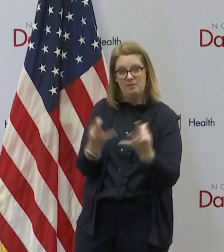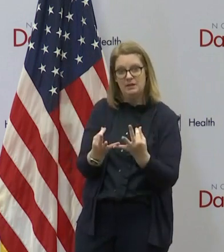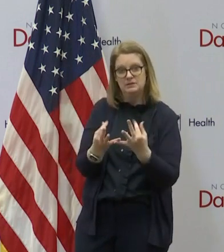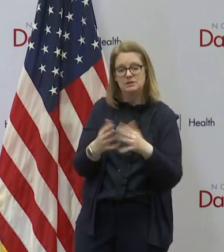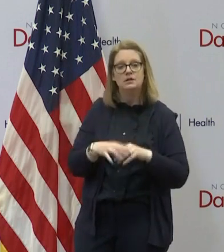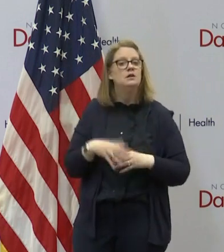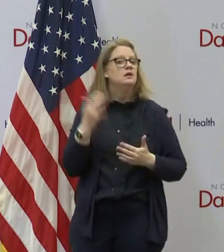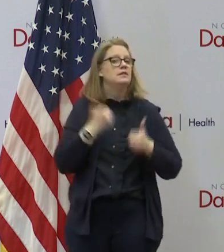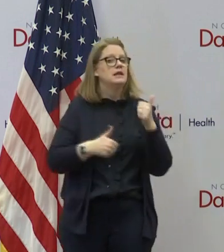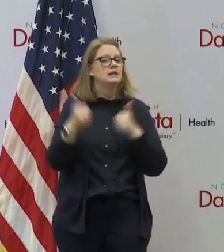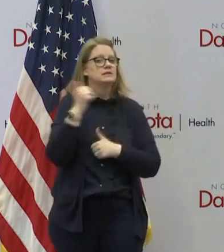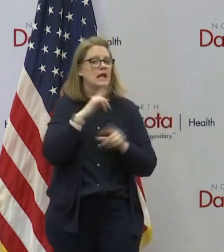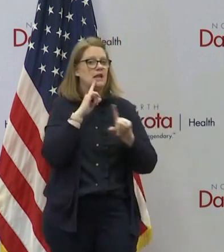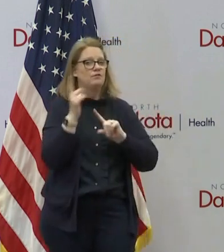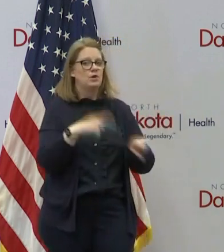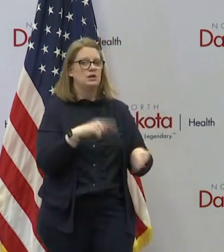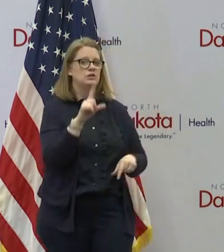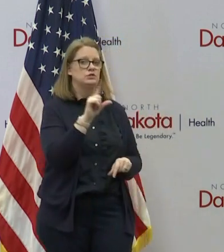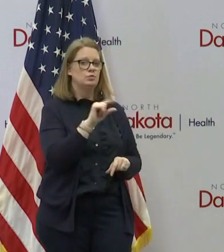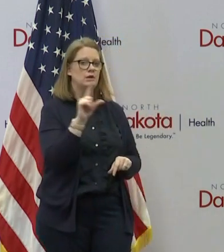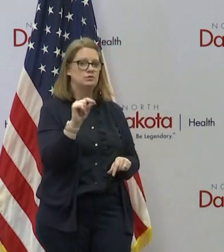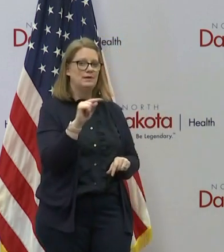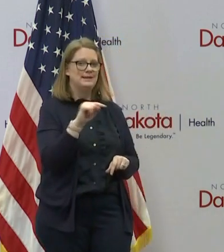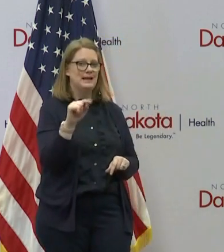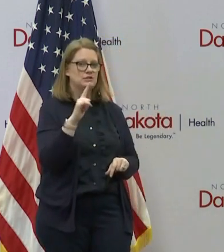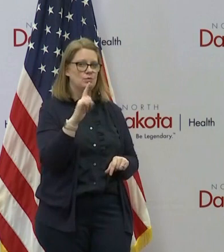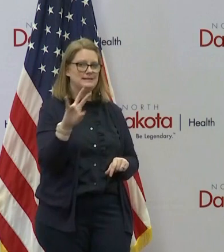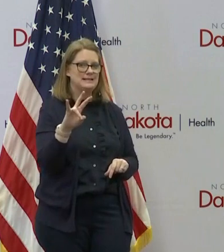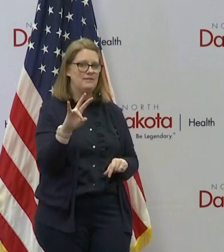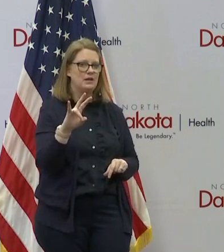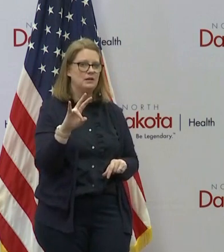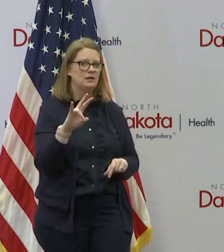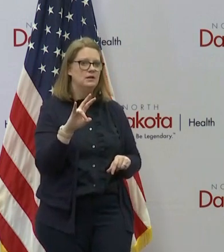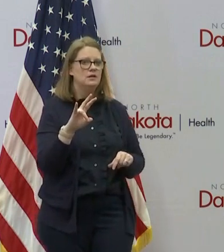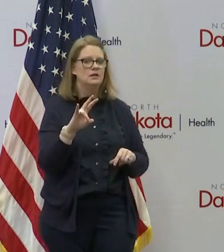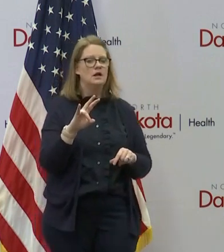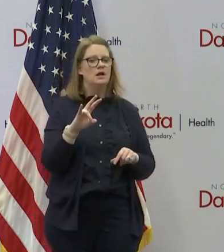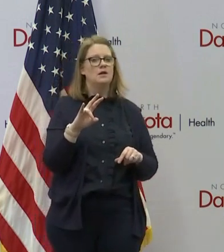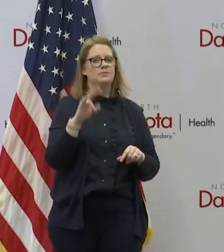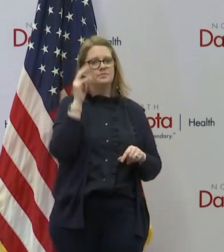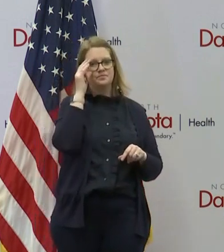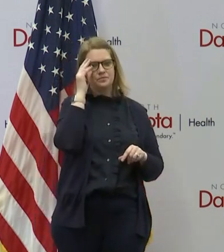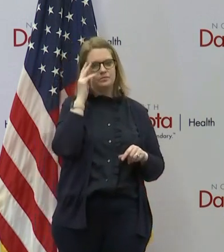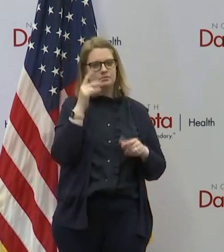QUALIFYING, PARTICIPATING PROVIDERS WHO REMAIN OPEN AND ARE SERVING CHILDREN AND FAMILIES.